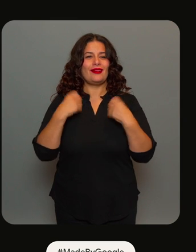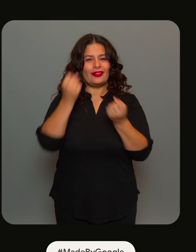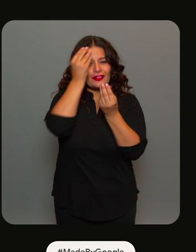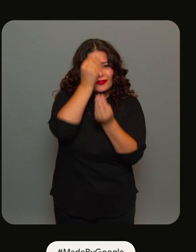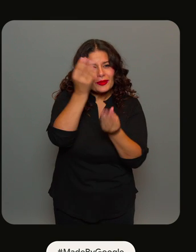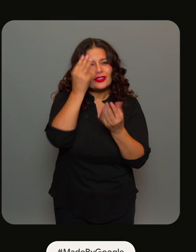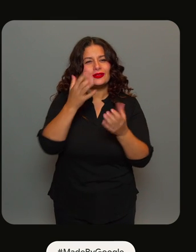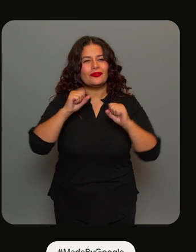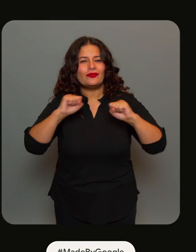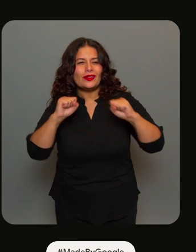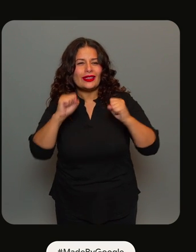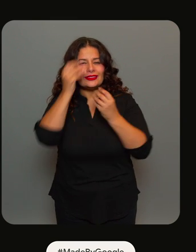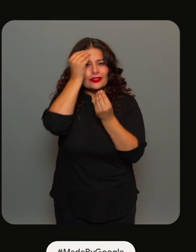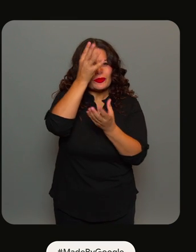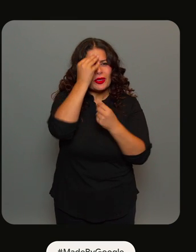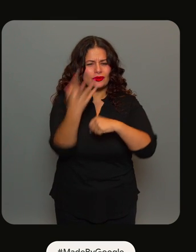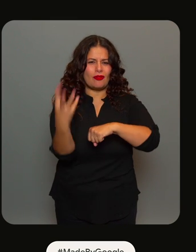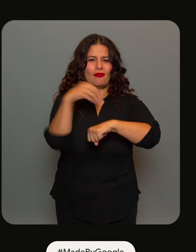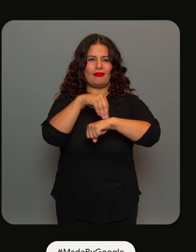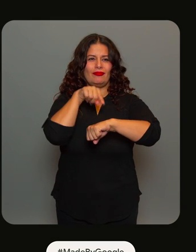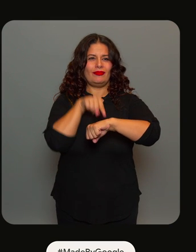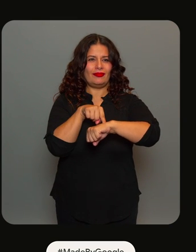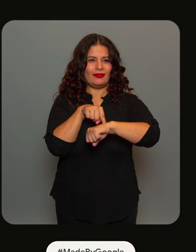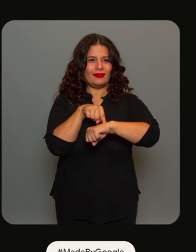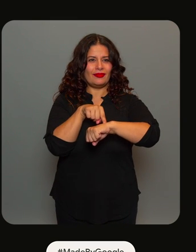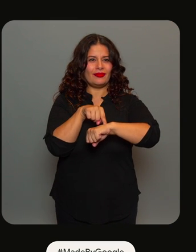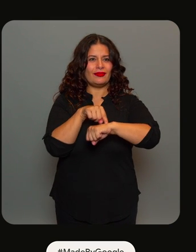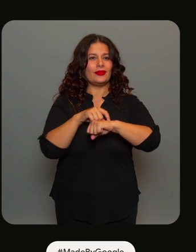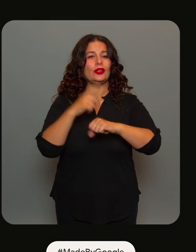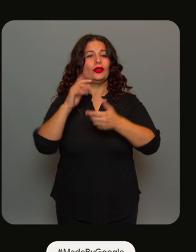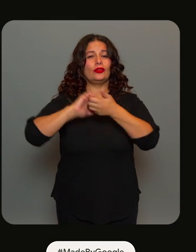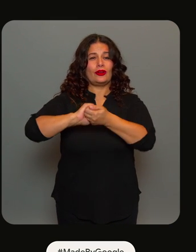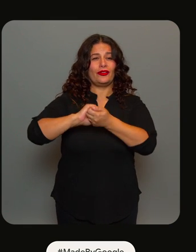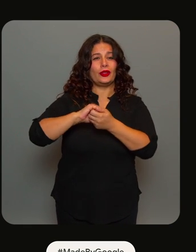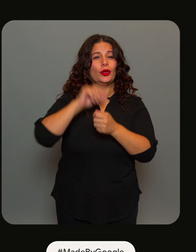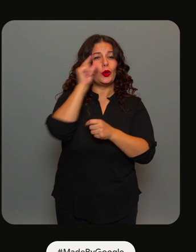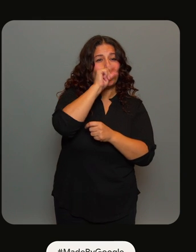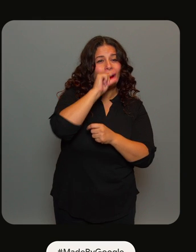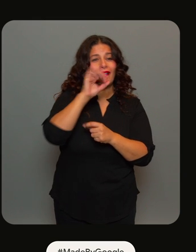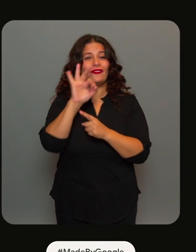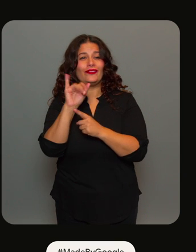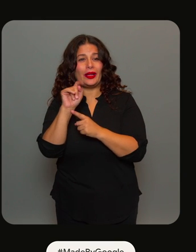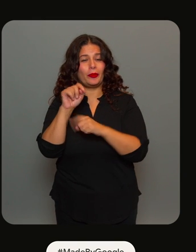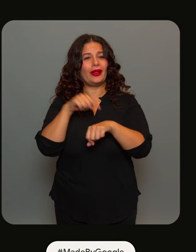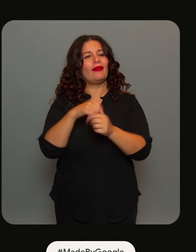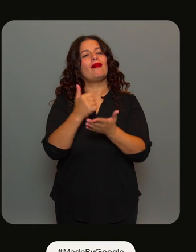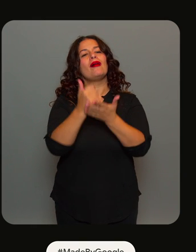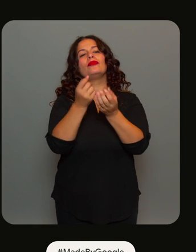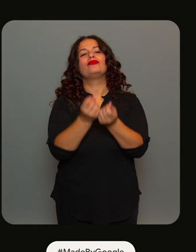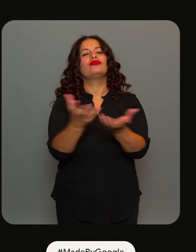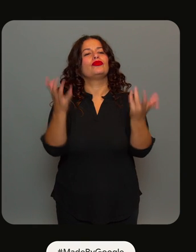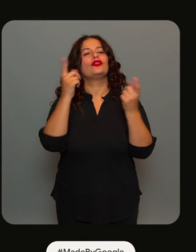Together, Google and Fitbit deliver a personal smartwatch experience like none other.